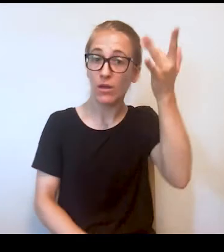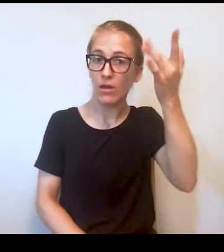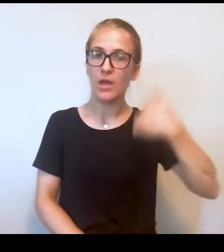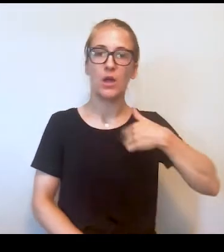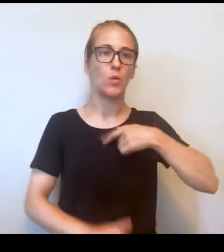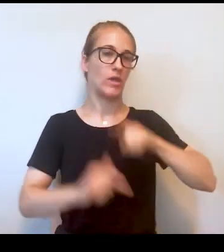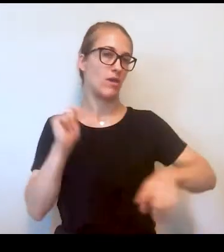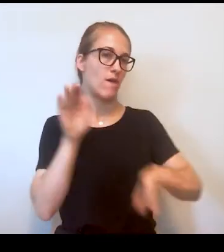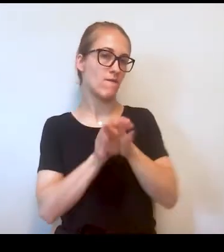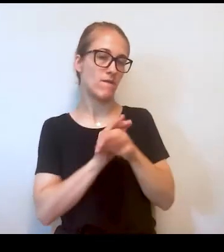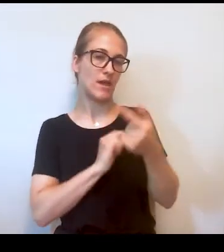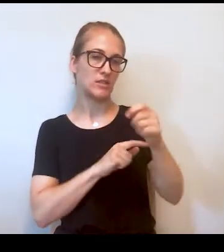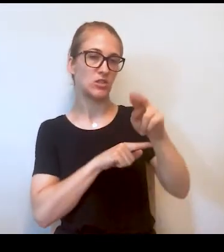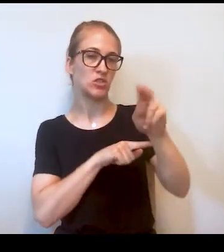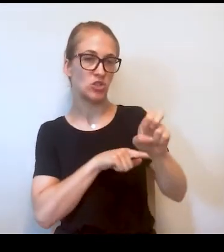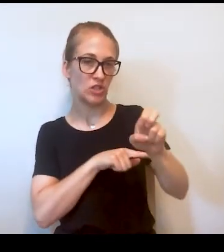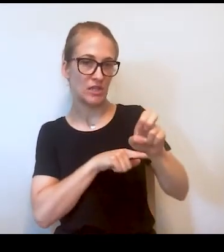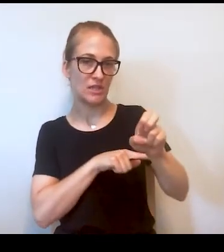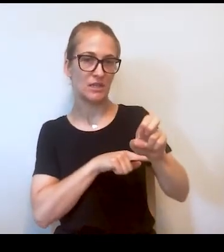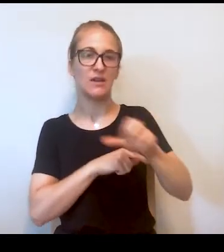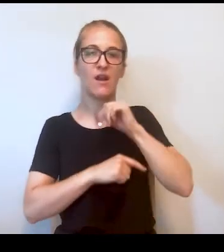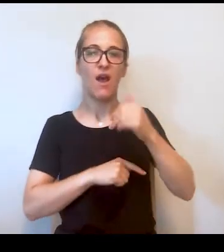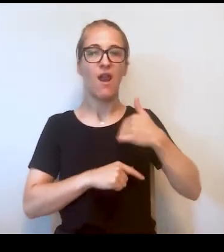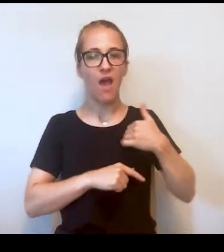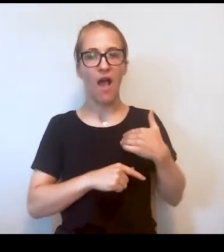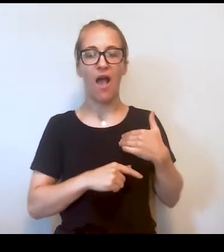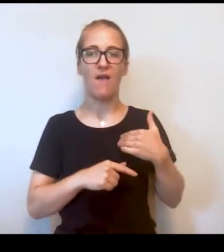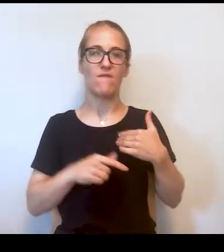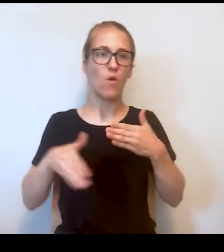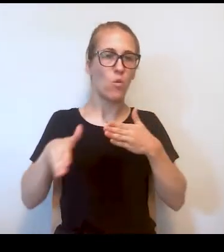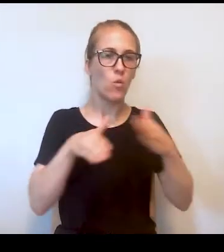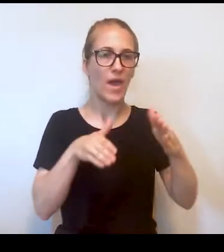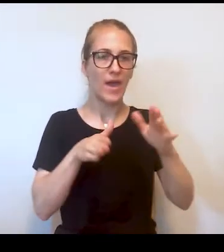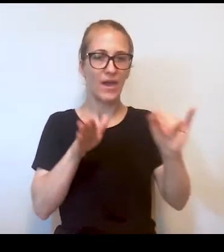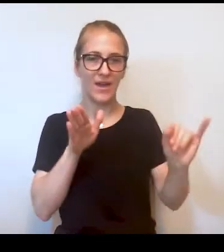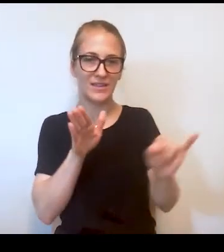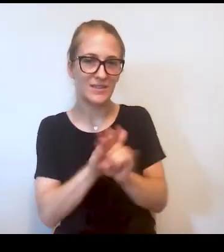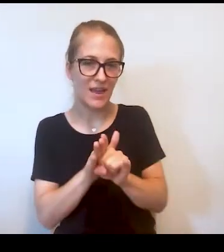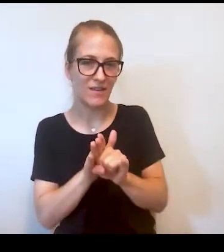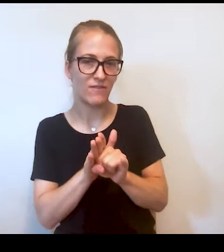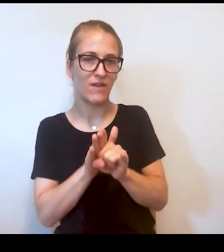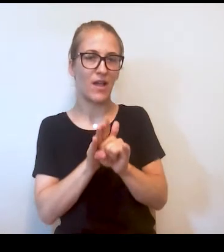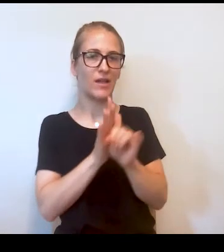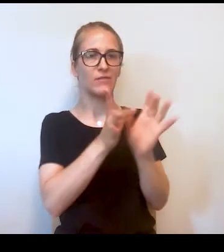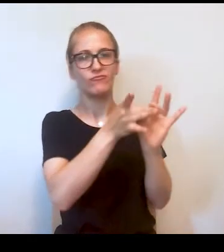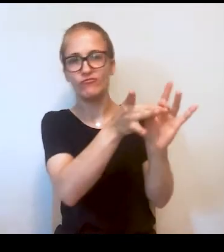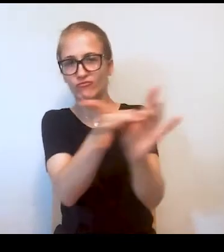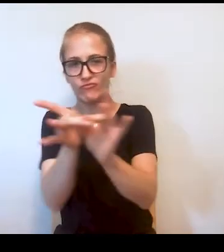And therefore, there isn't a mechanism that we can identify to correlate to these experiences,"